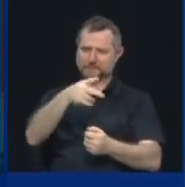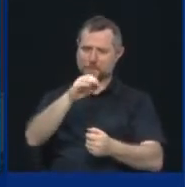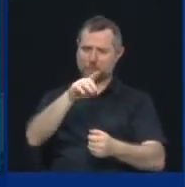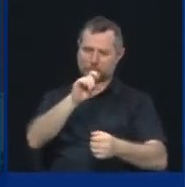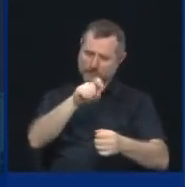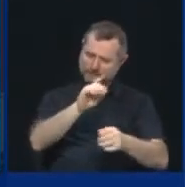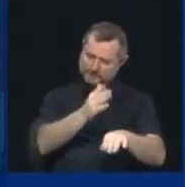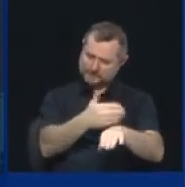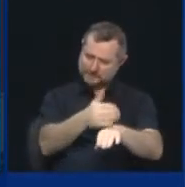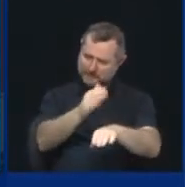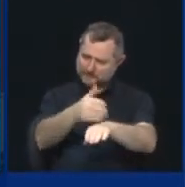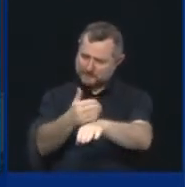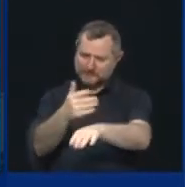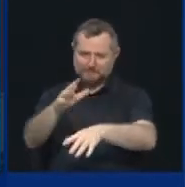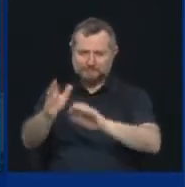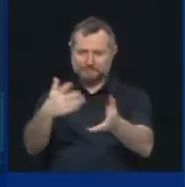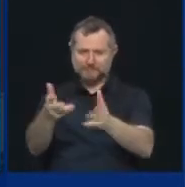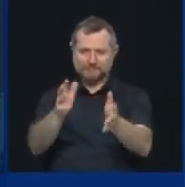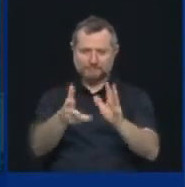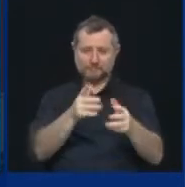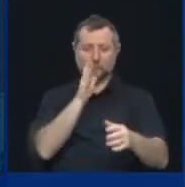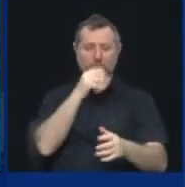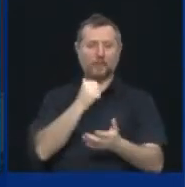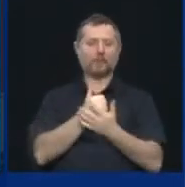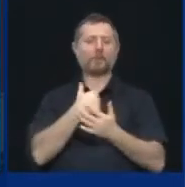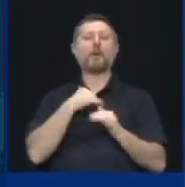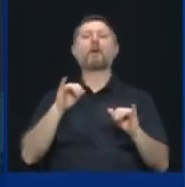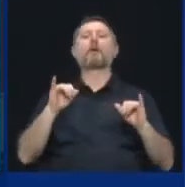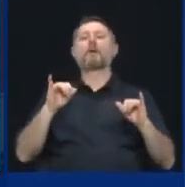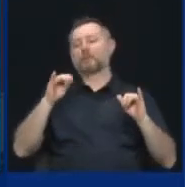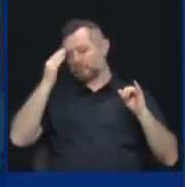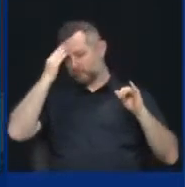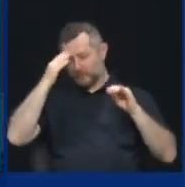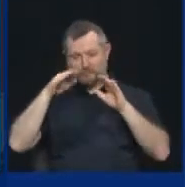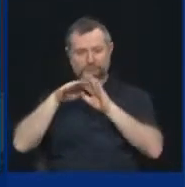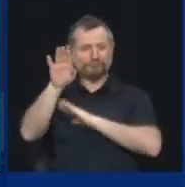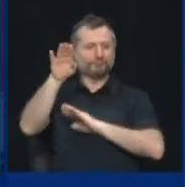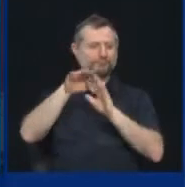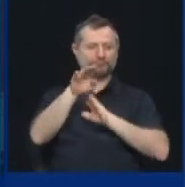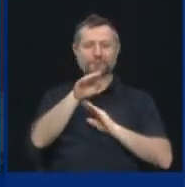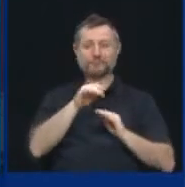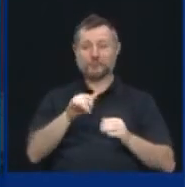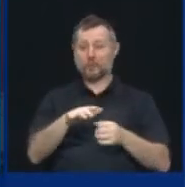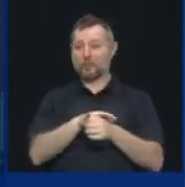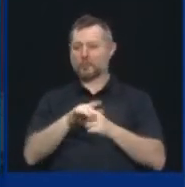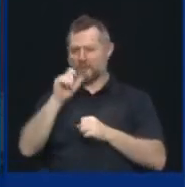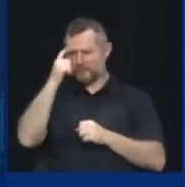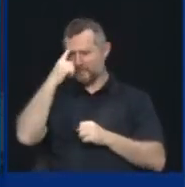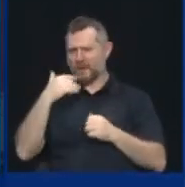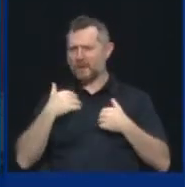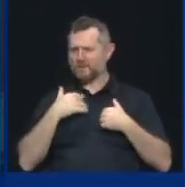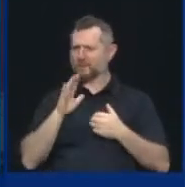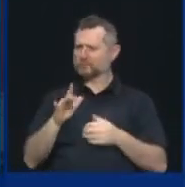FOCUS YOUR RESOURCES THERE. THAT IS WHERE WE WILL HAVE THE GREATEST CHANCE FOR ADVANCEMENT.